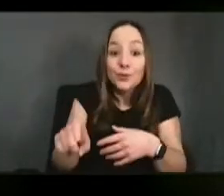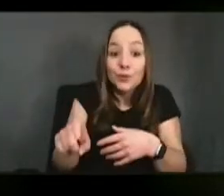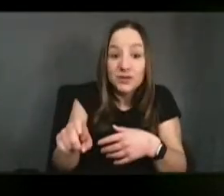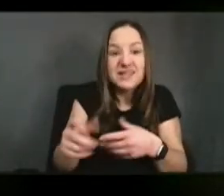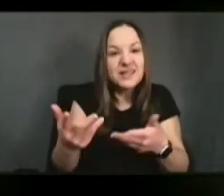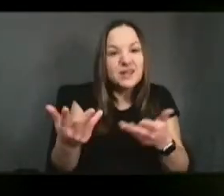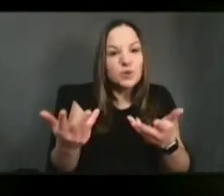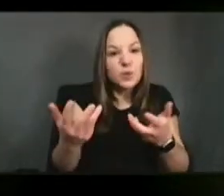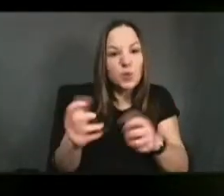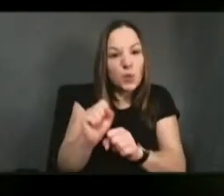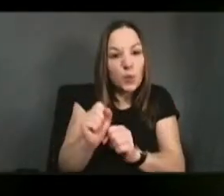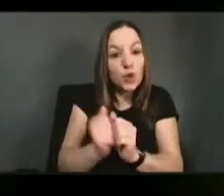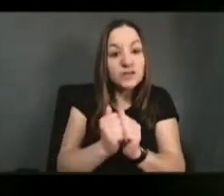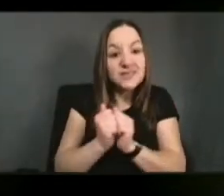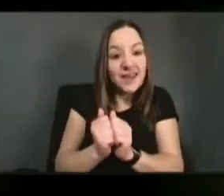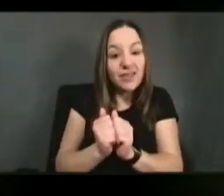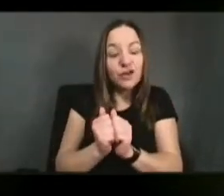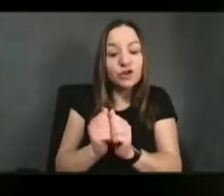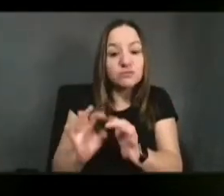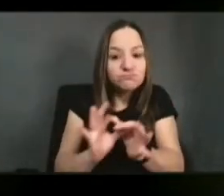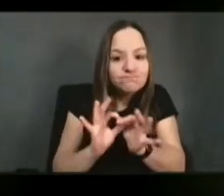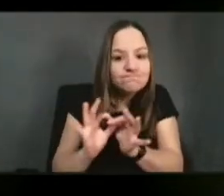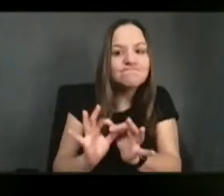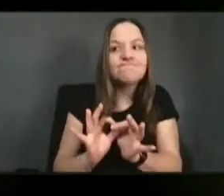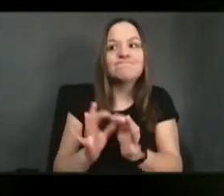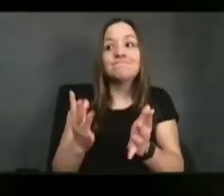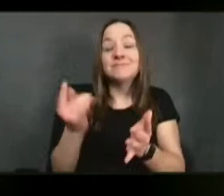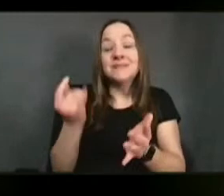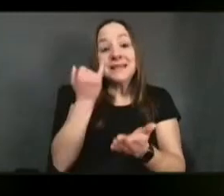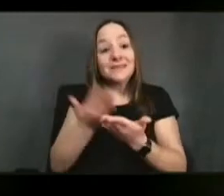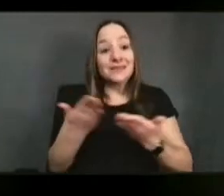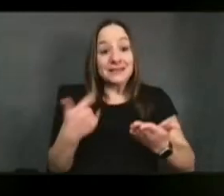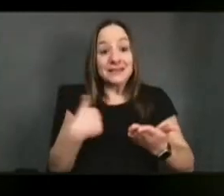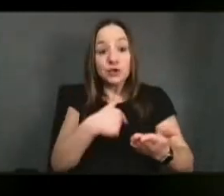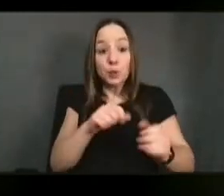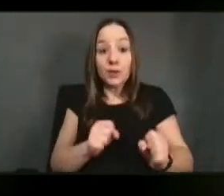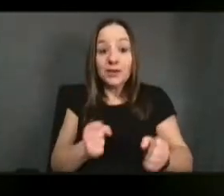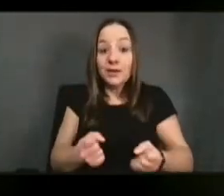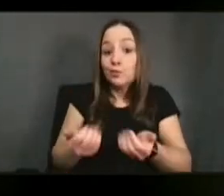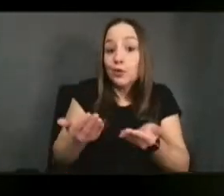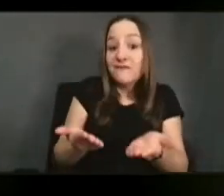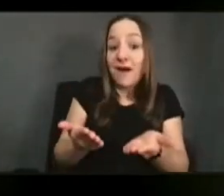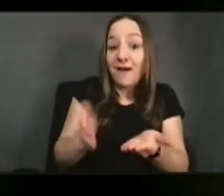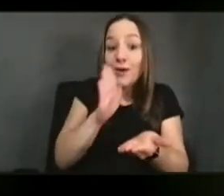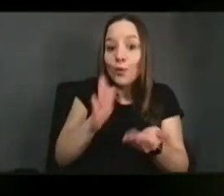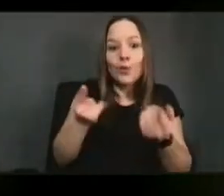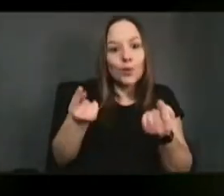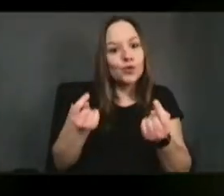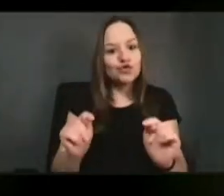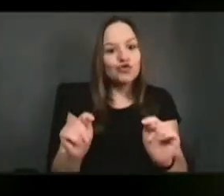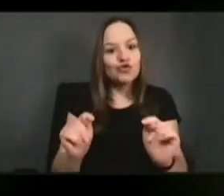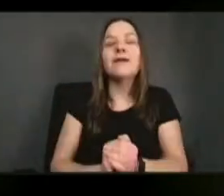and you know, or anything else. We want to make sure that we're working in concert. With you